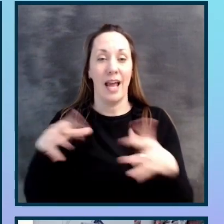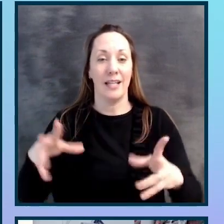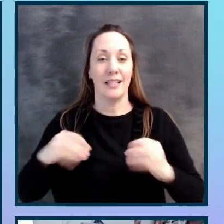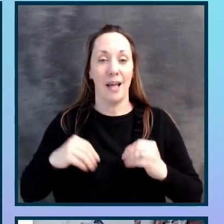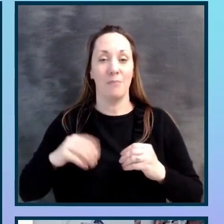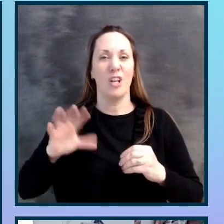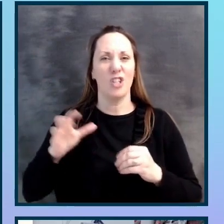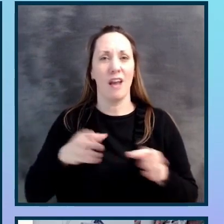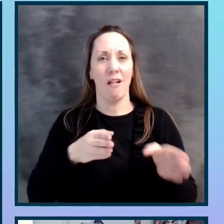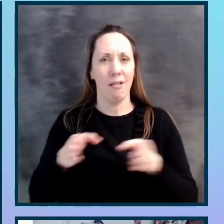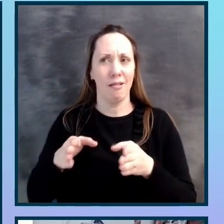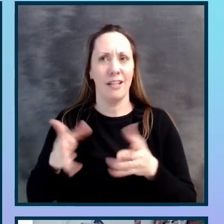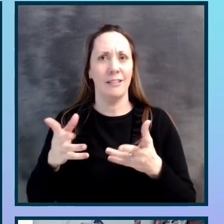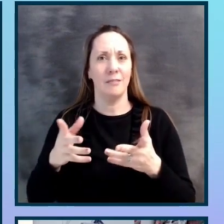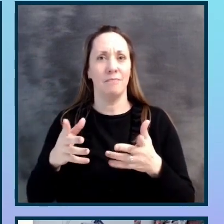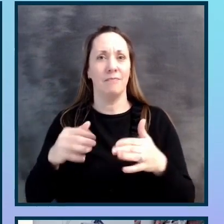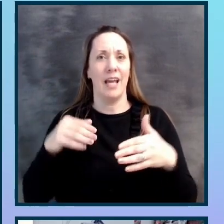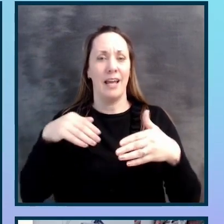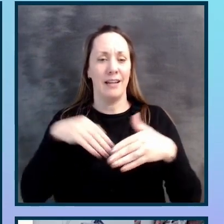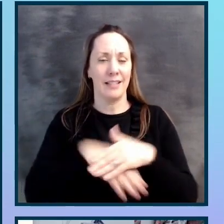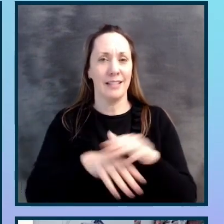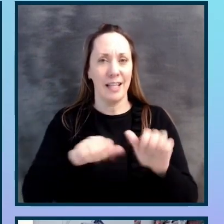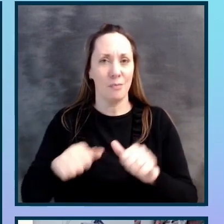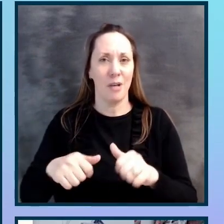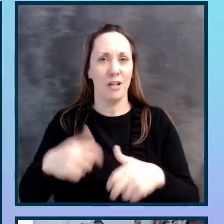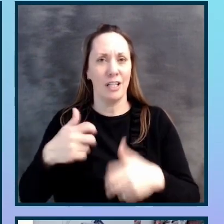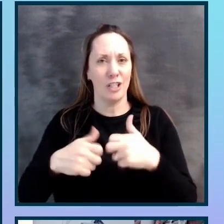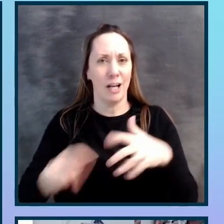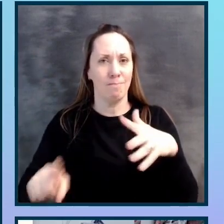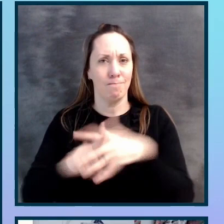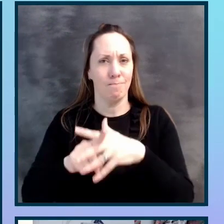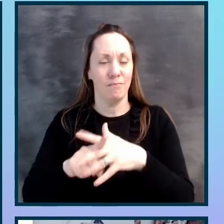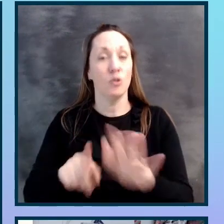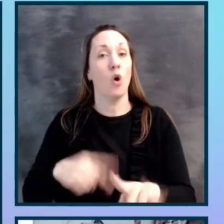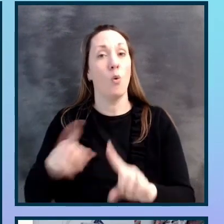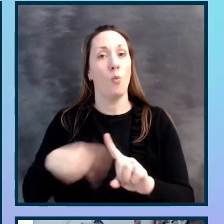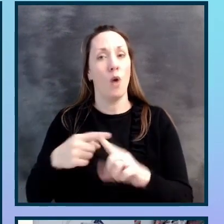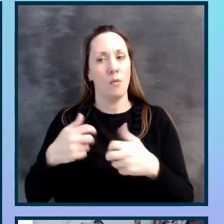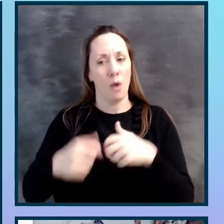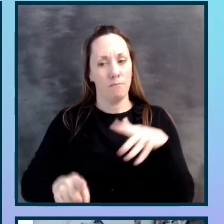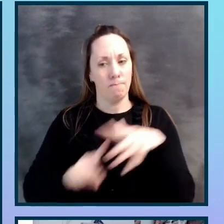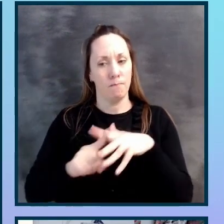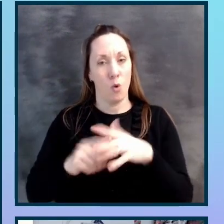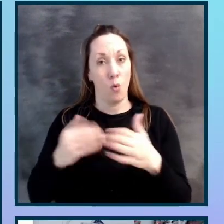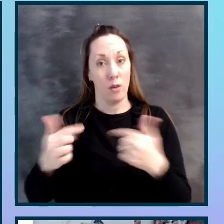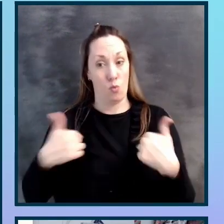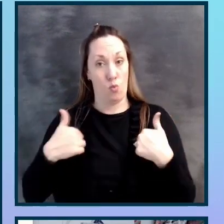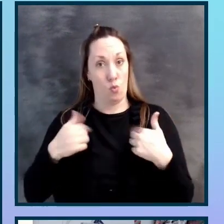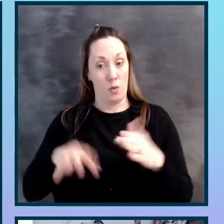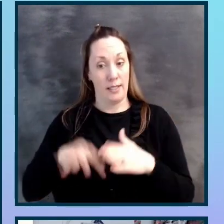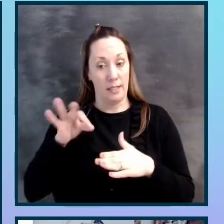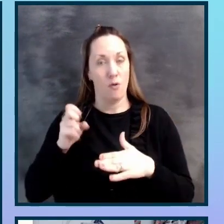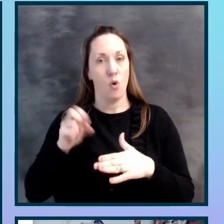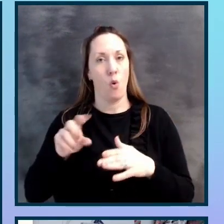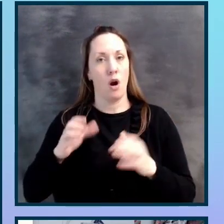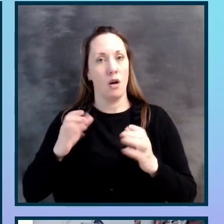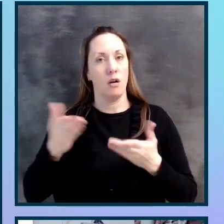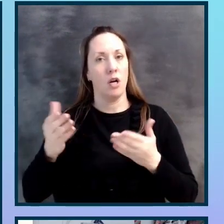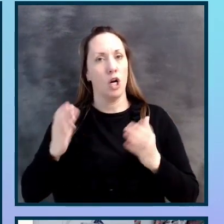When accessibility issues come up in the products, whether we discover them or they are brought to us through customer service,